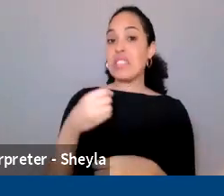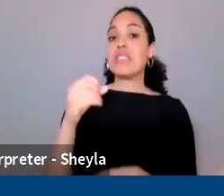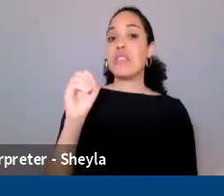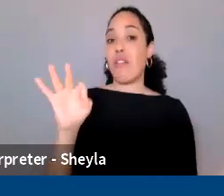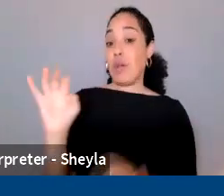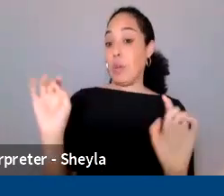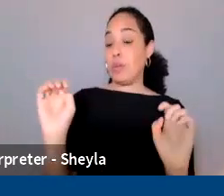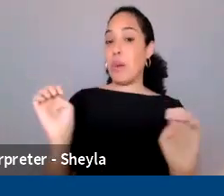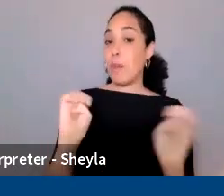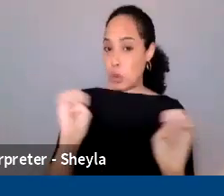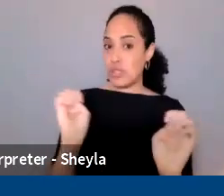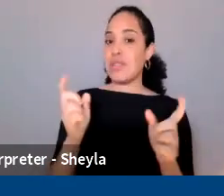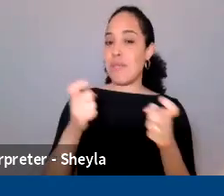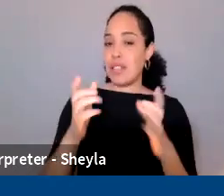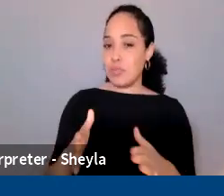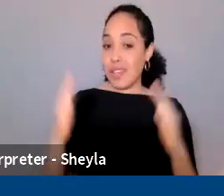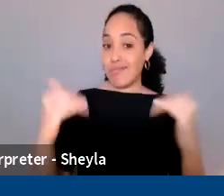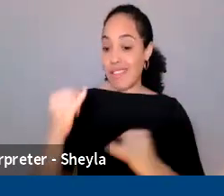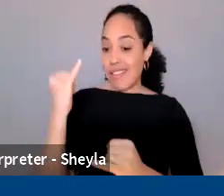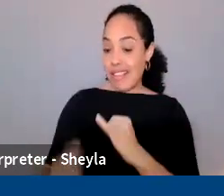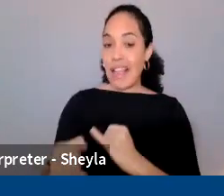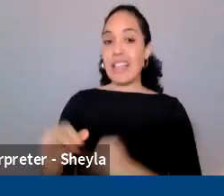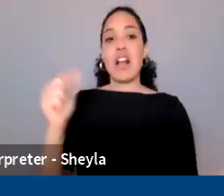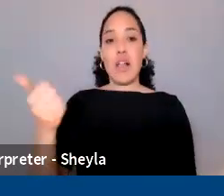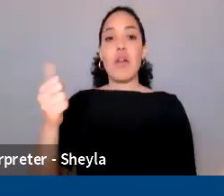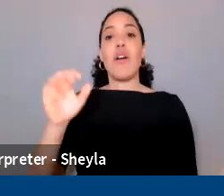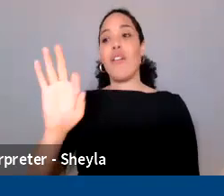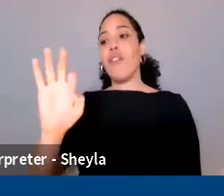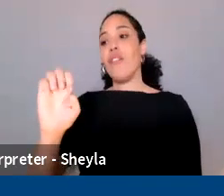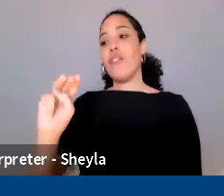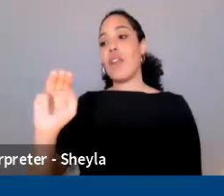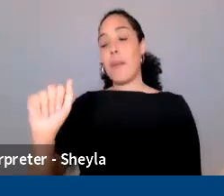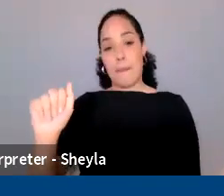today will be covering other FEMA initiatives covered by Vince Meldrum the president and CEO